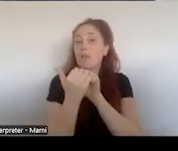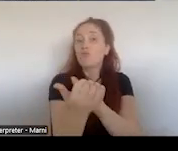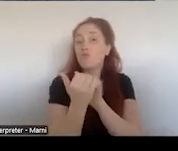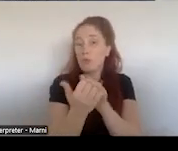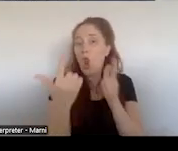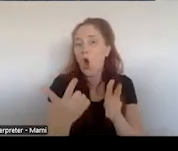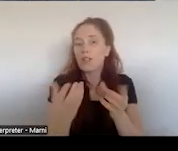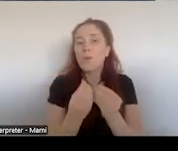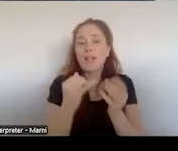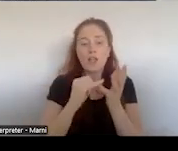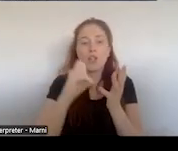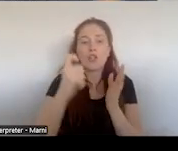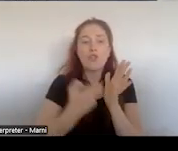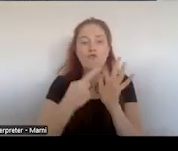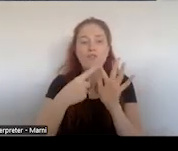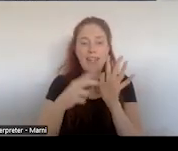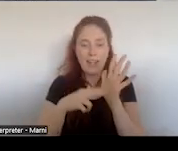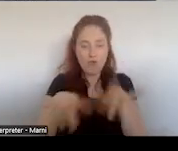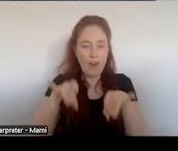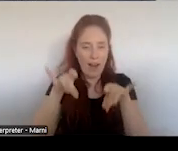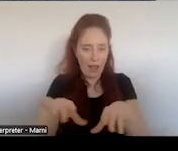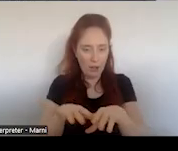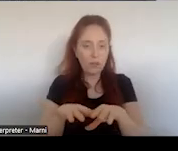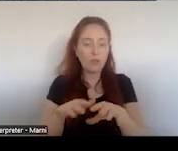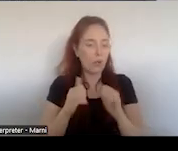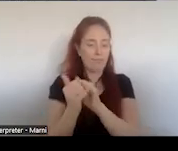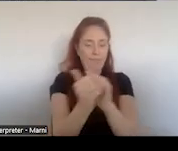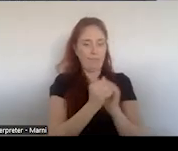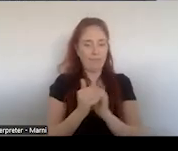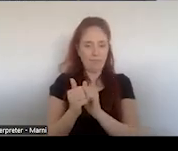Can you tell us a little bit more about how that approach came to be, Camilla?